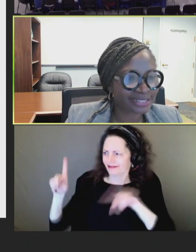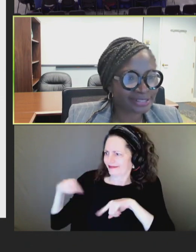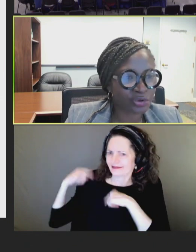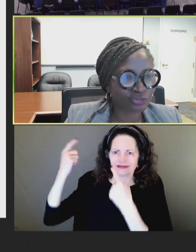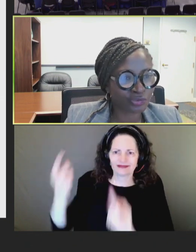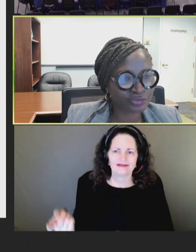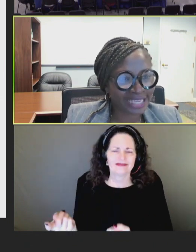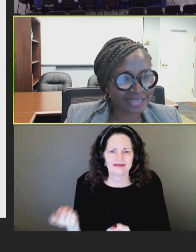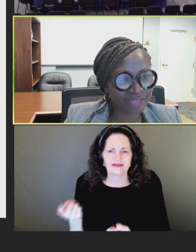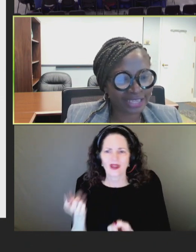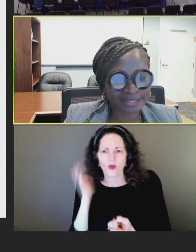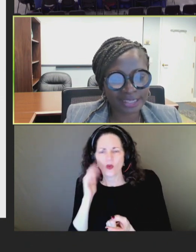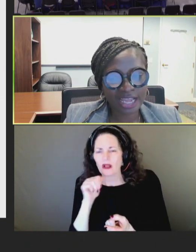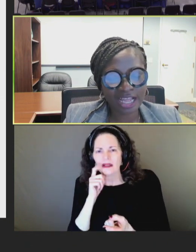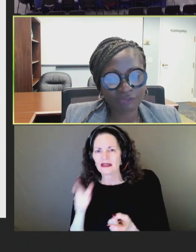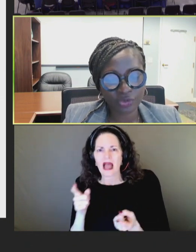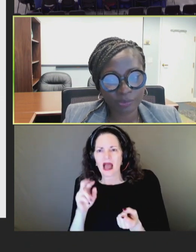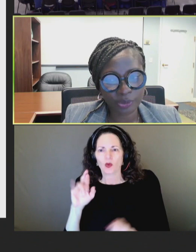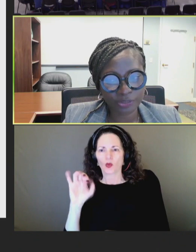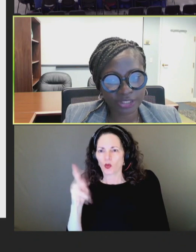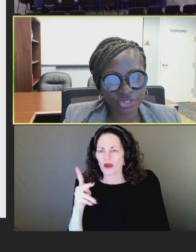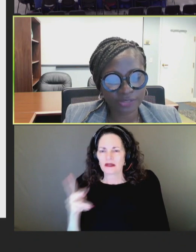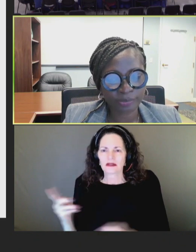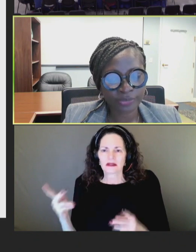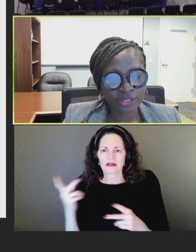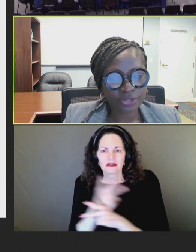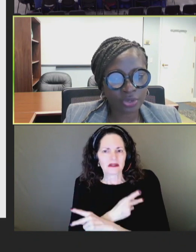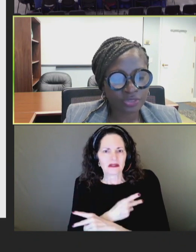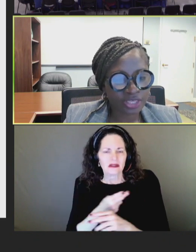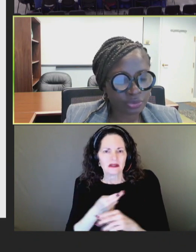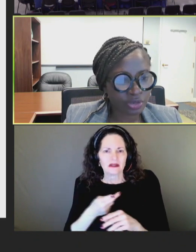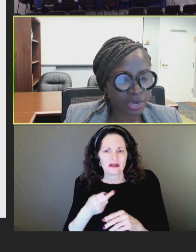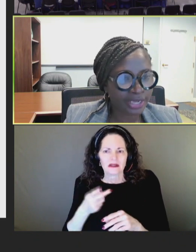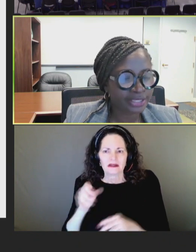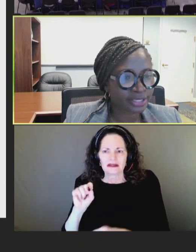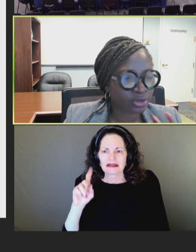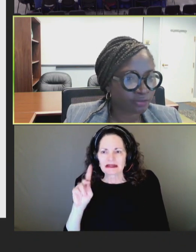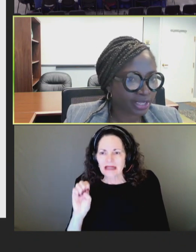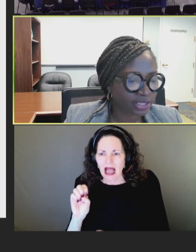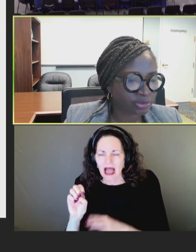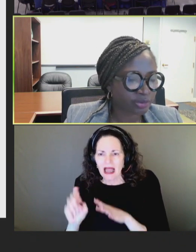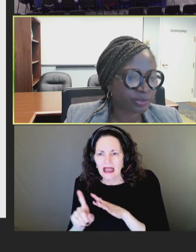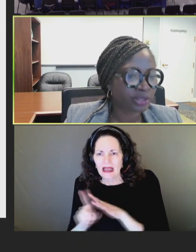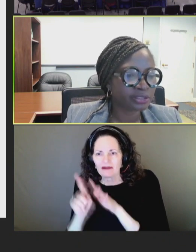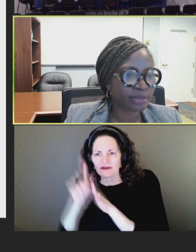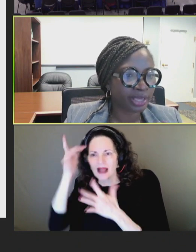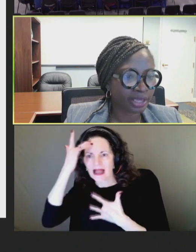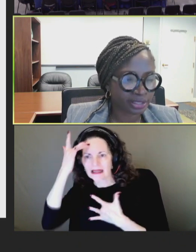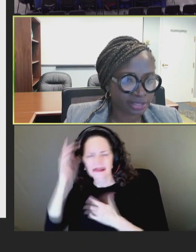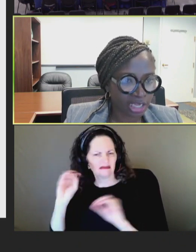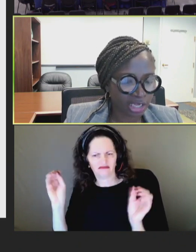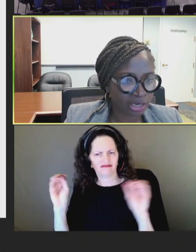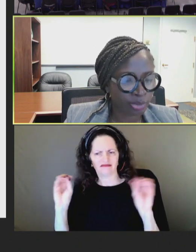risk of side effects for the population. So, this required a lot of engagement with policymakers,